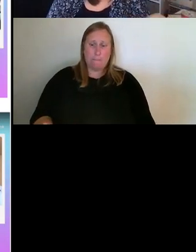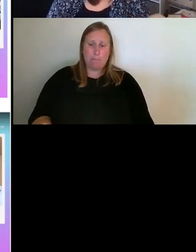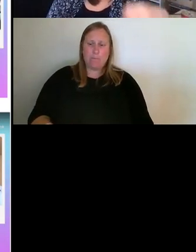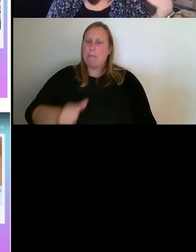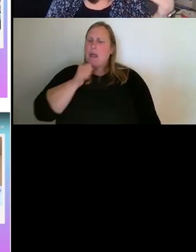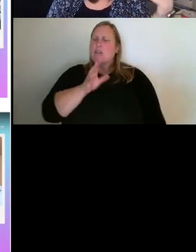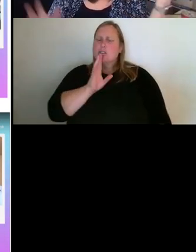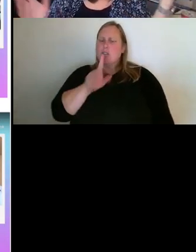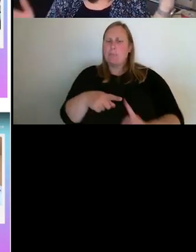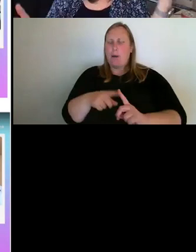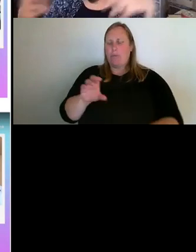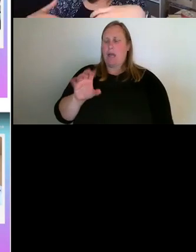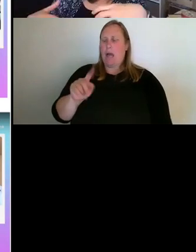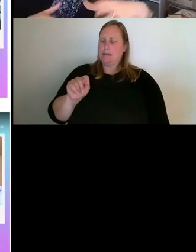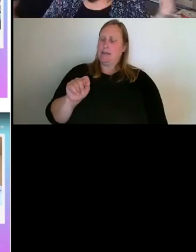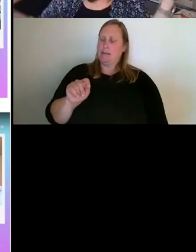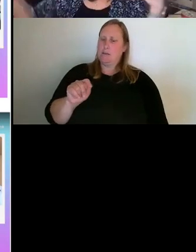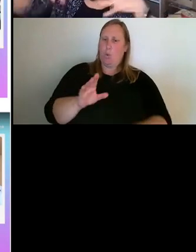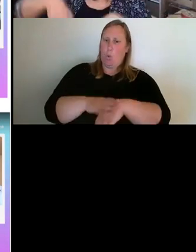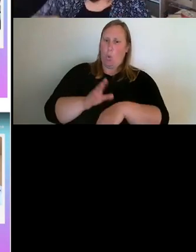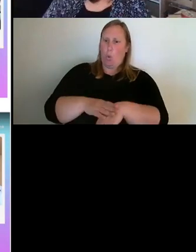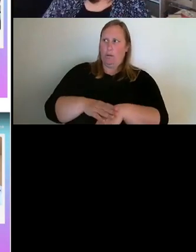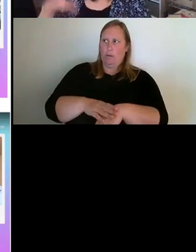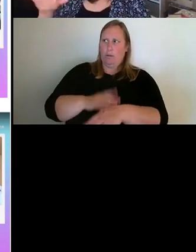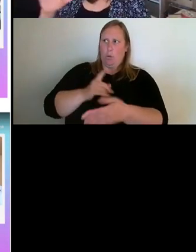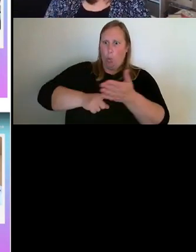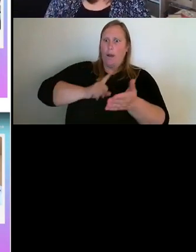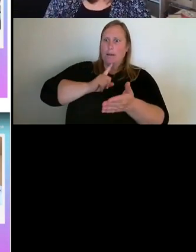warnings are because I don't want a content warning in the content warning section, but I